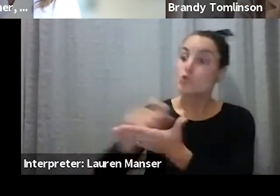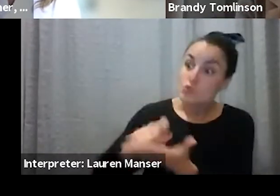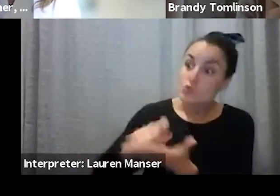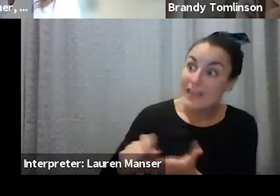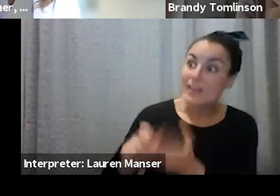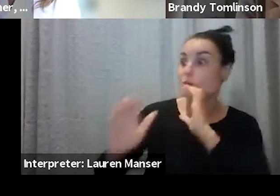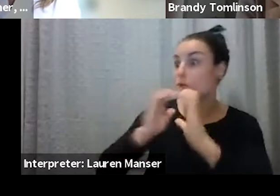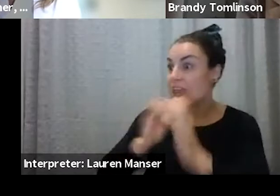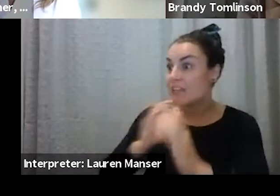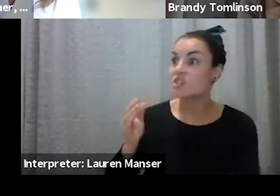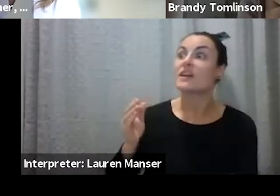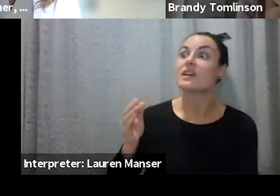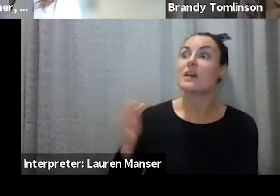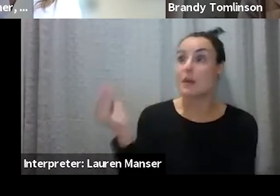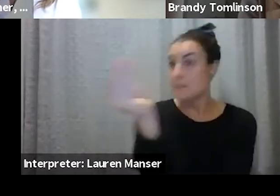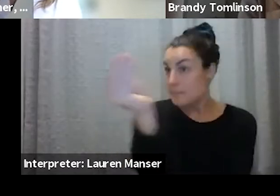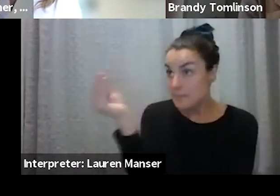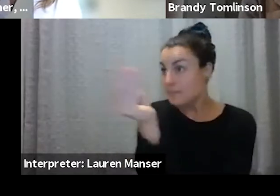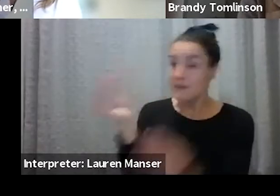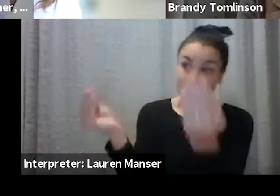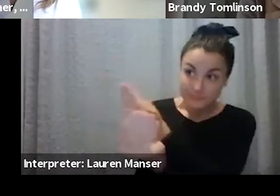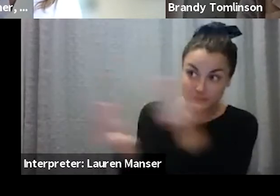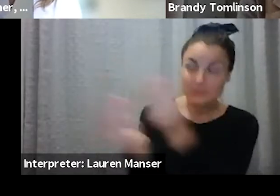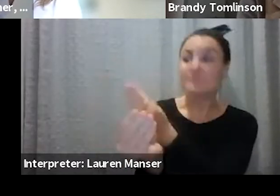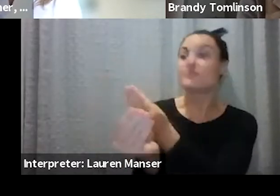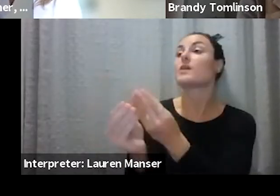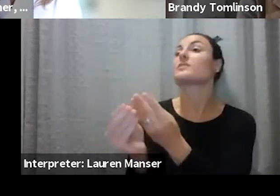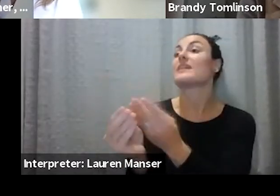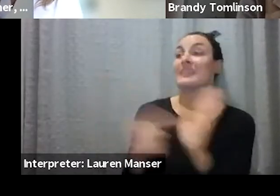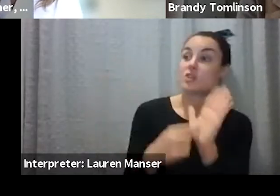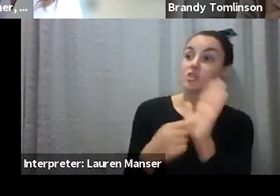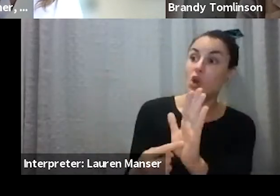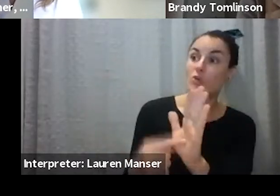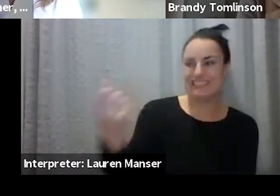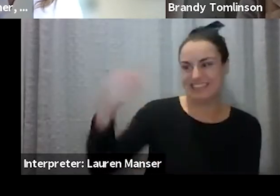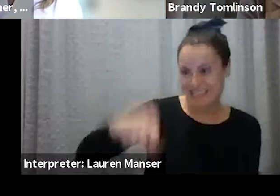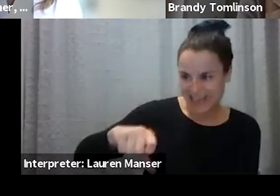from your employer denying you reasonable accommodation, any medical documentation,